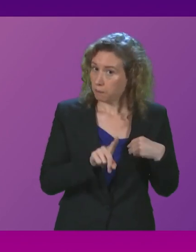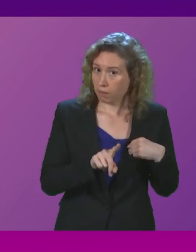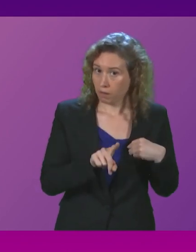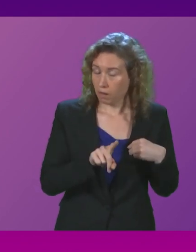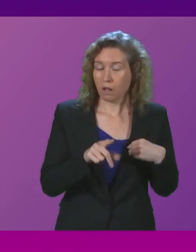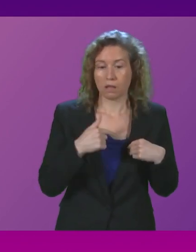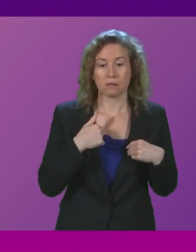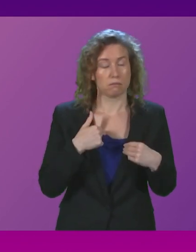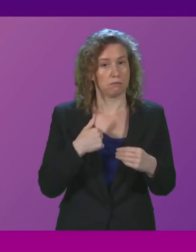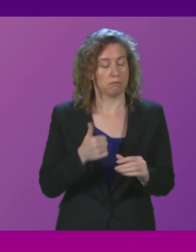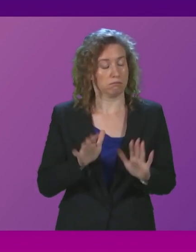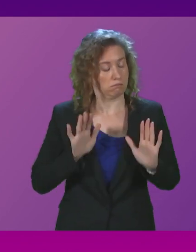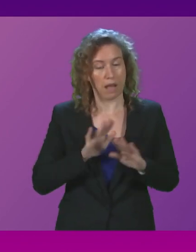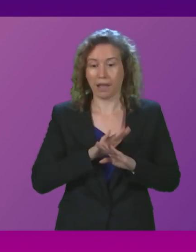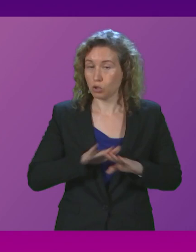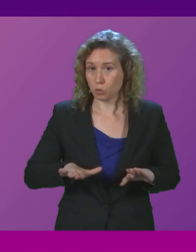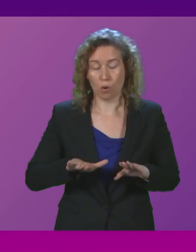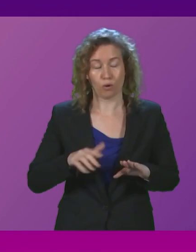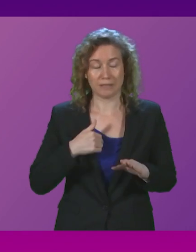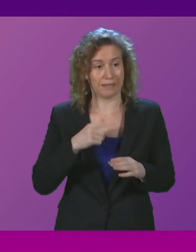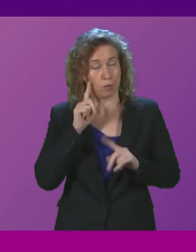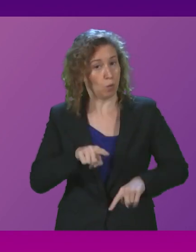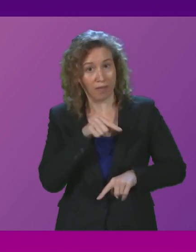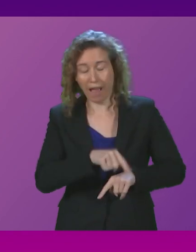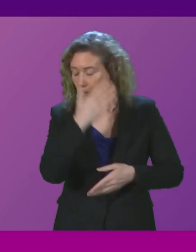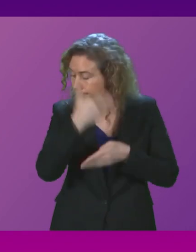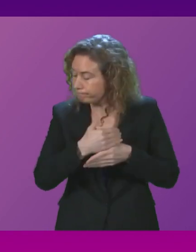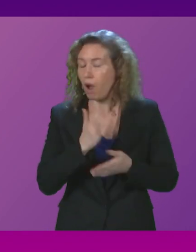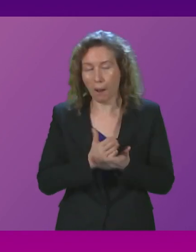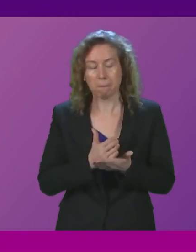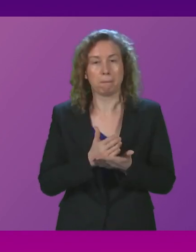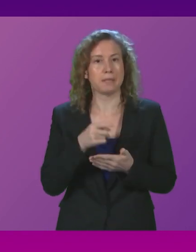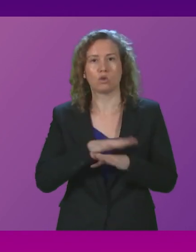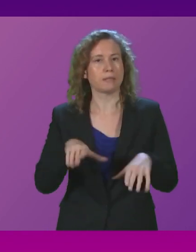I would not, and do not, shy away from saying that.